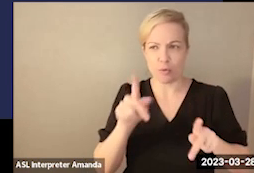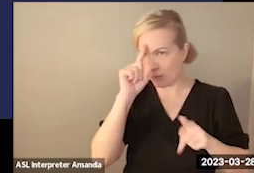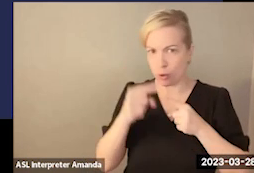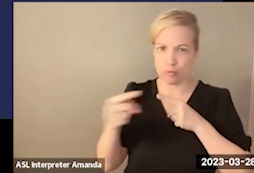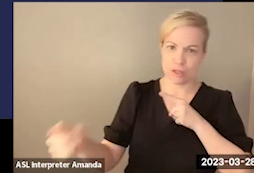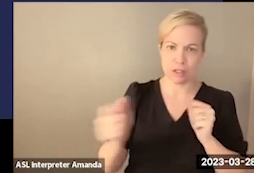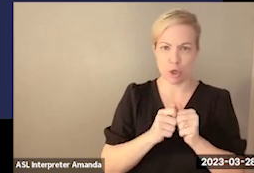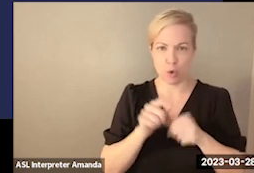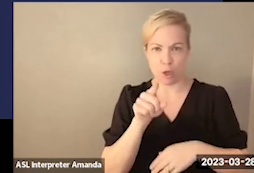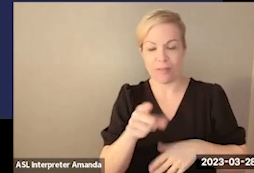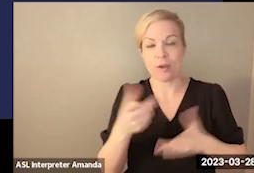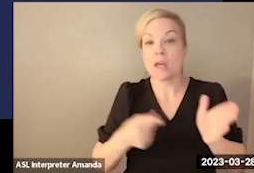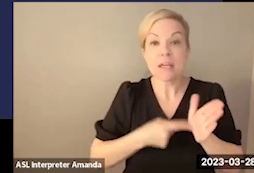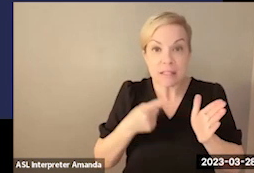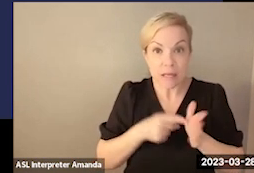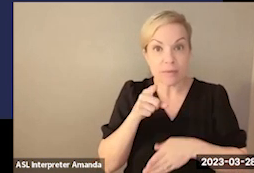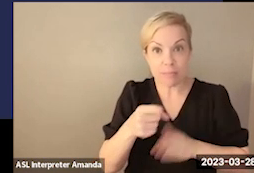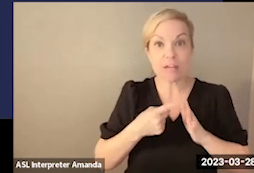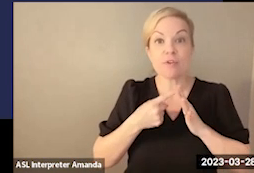Debbie Stine, Science & Technology Policy Academy: sometimes. If you start from that base.